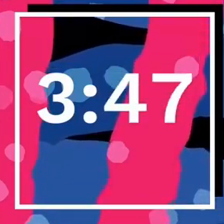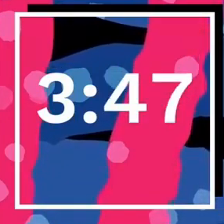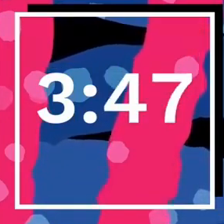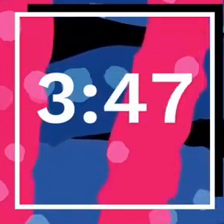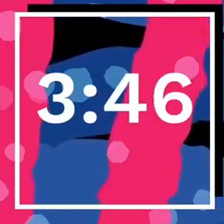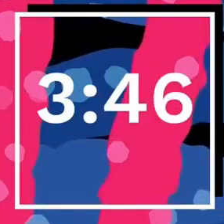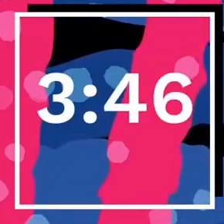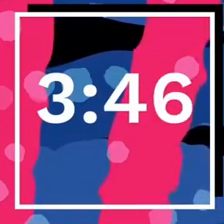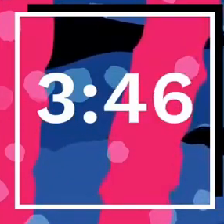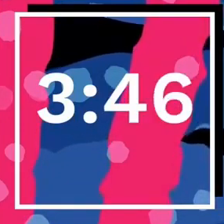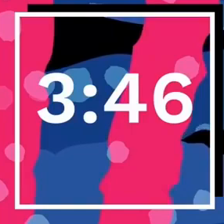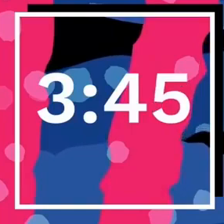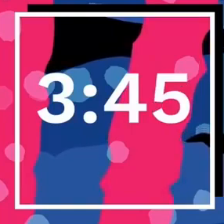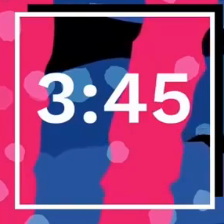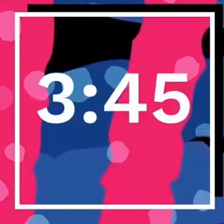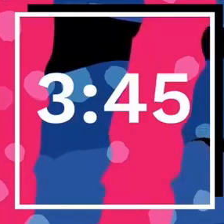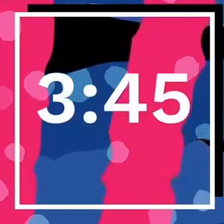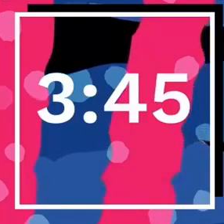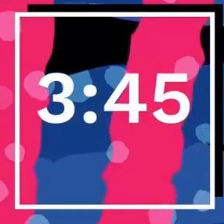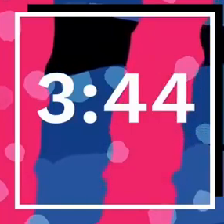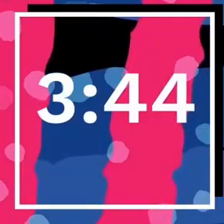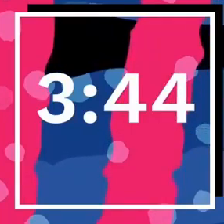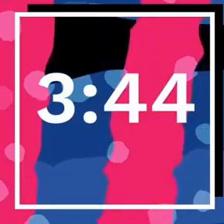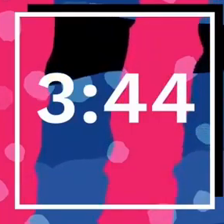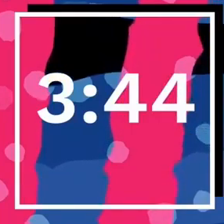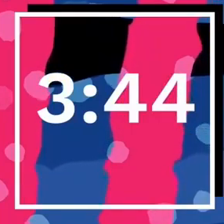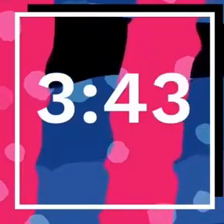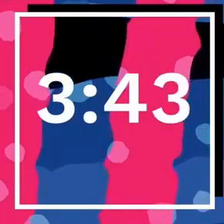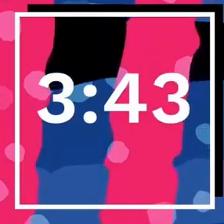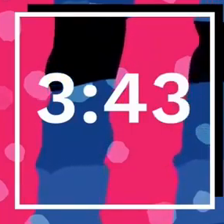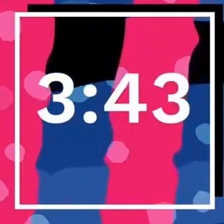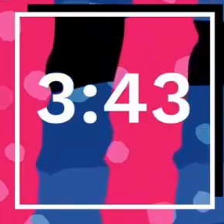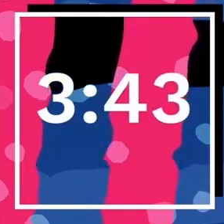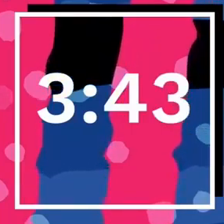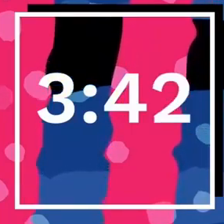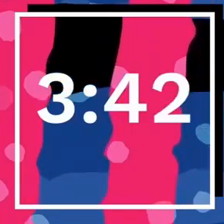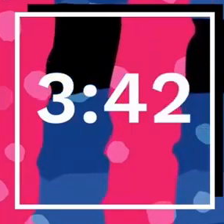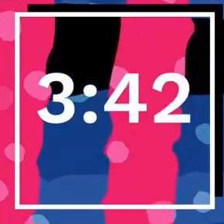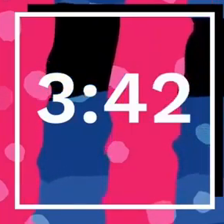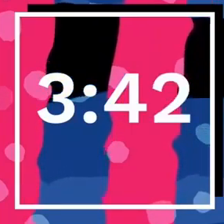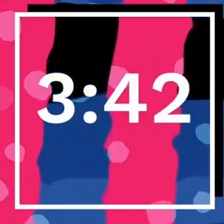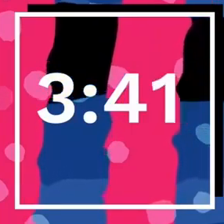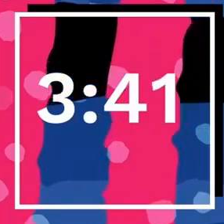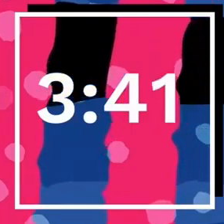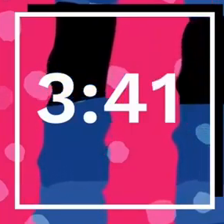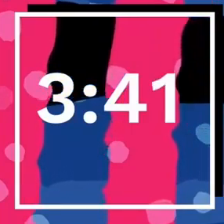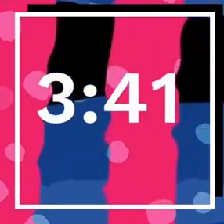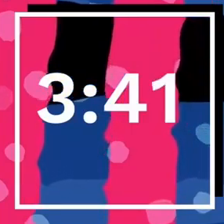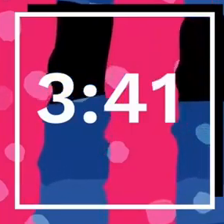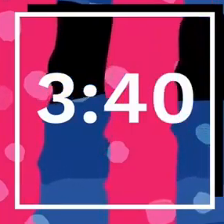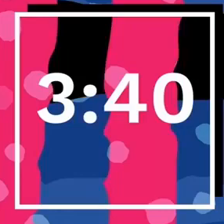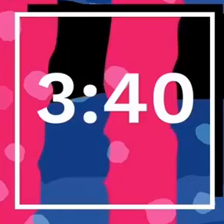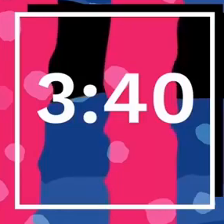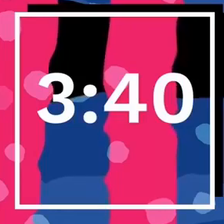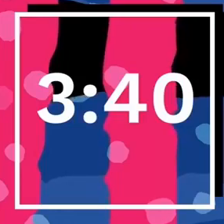IF THEIR PARENTS SIGN UP.